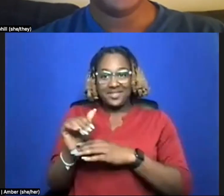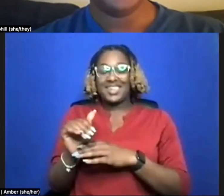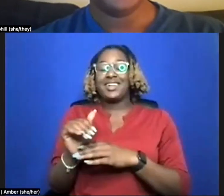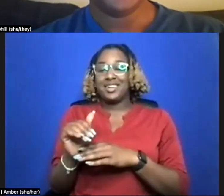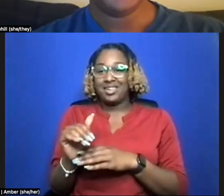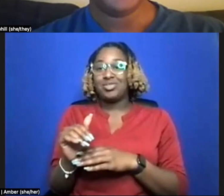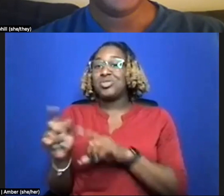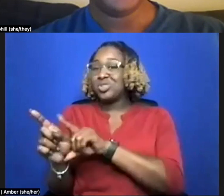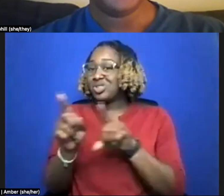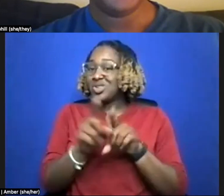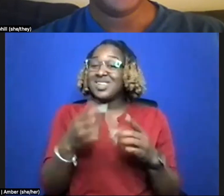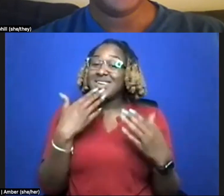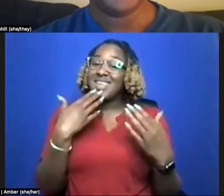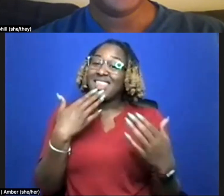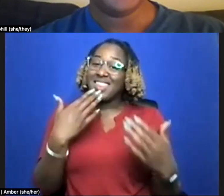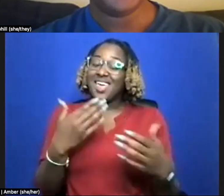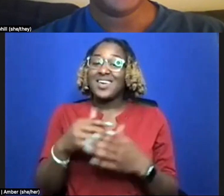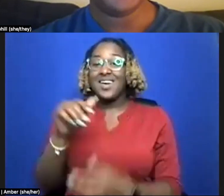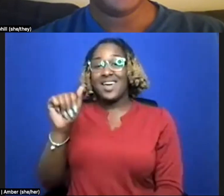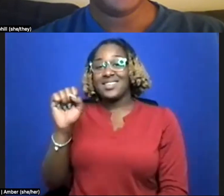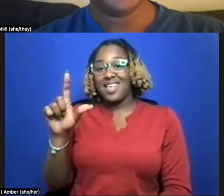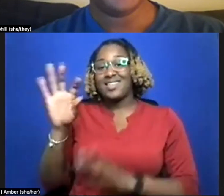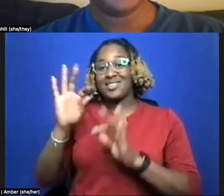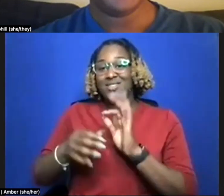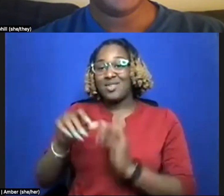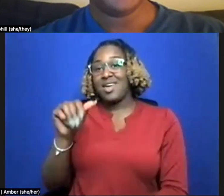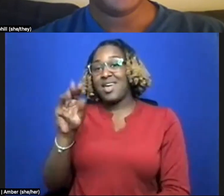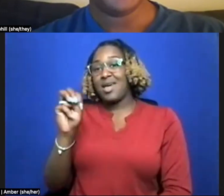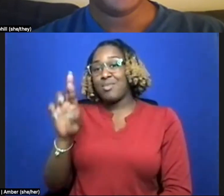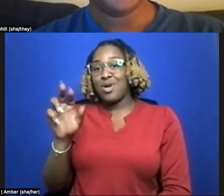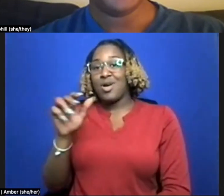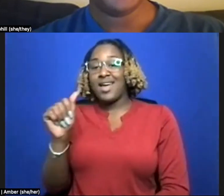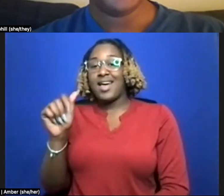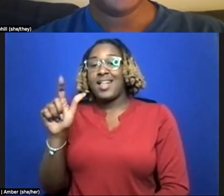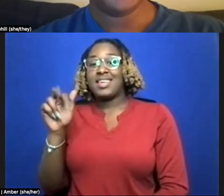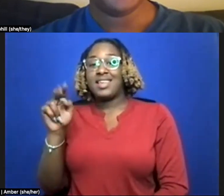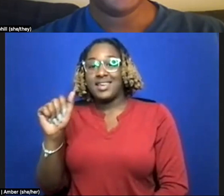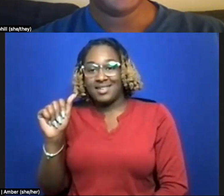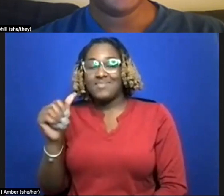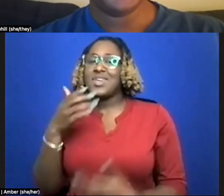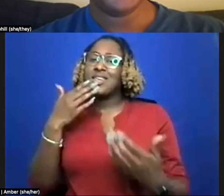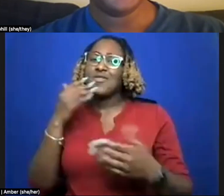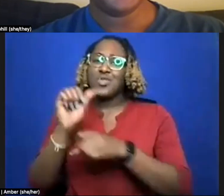to thank our ASL interpreters Amber and Angelina, thank you for the work that you do with making